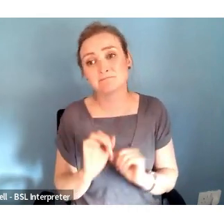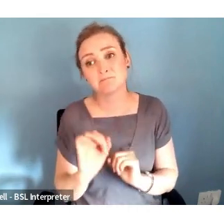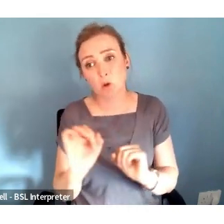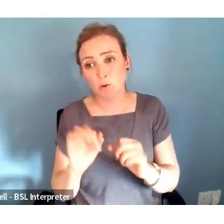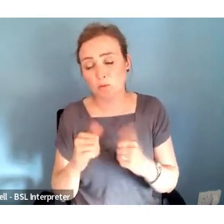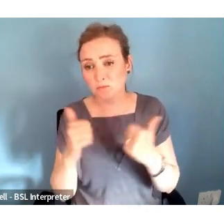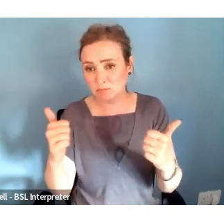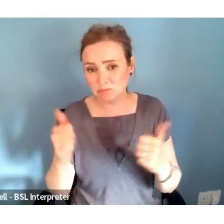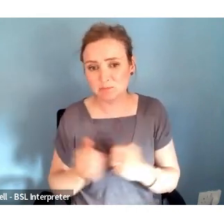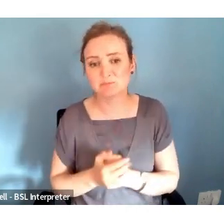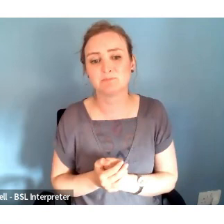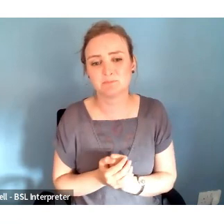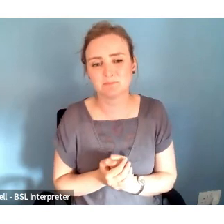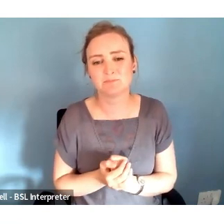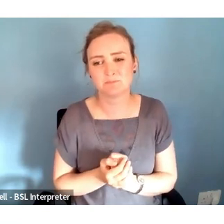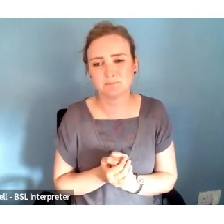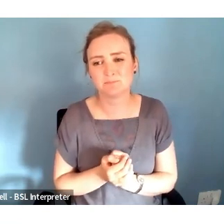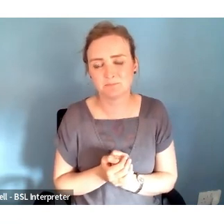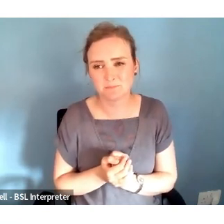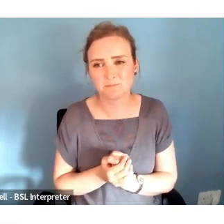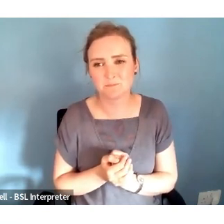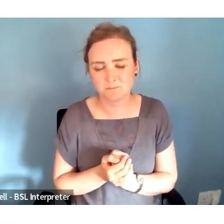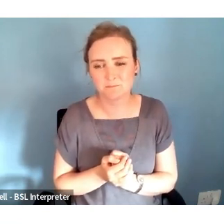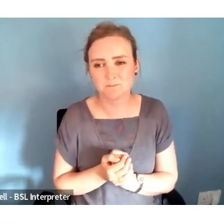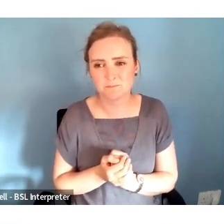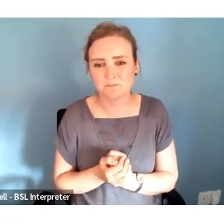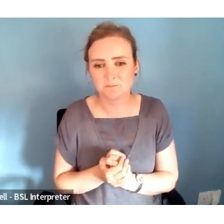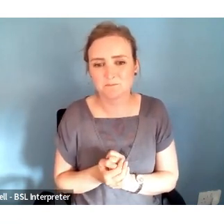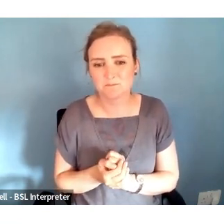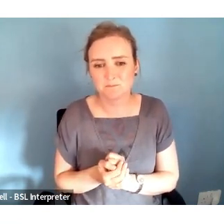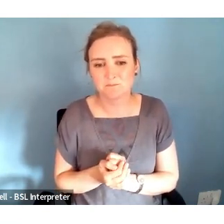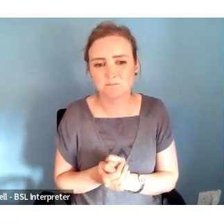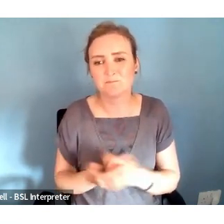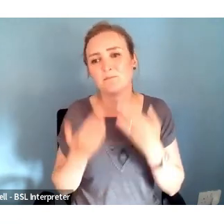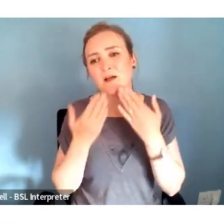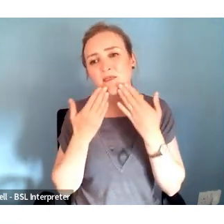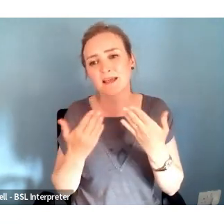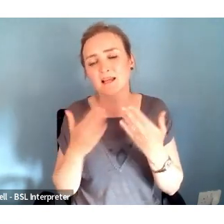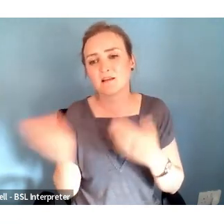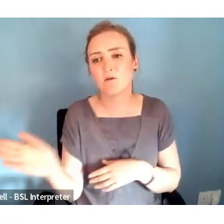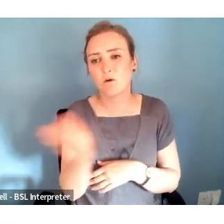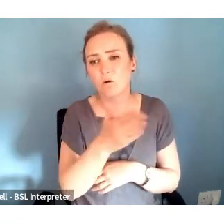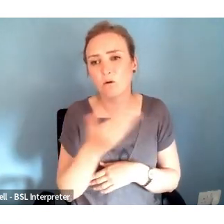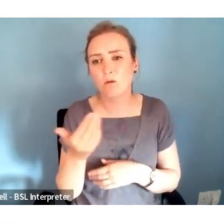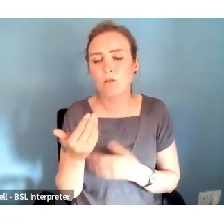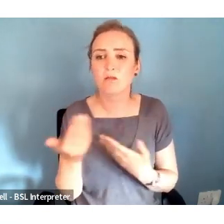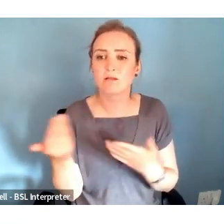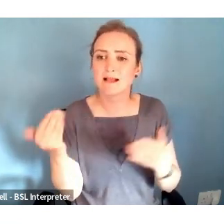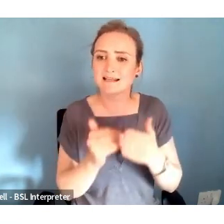I love that idea. I think that's great. Well, thanks, everyone for attending a huge thanks for Alex for giving up